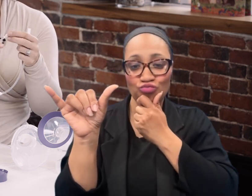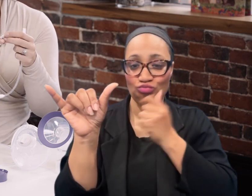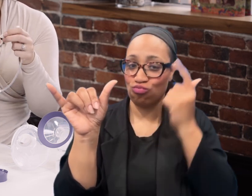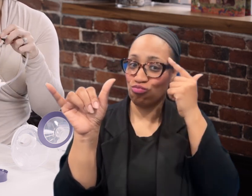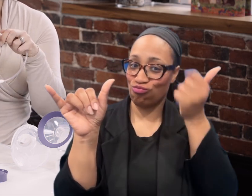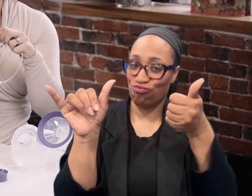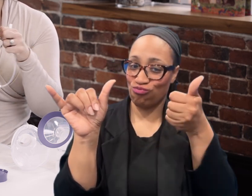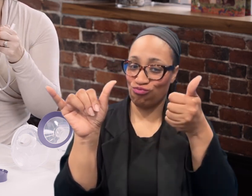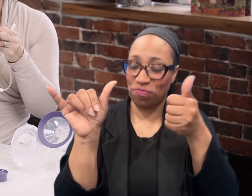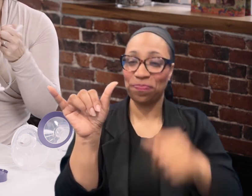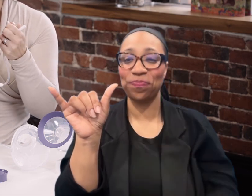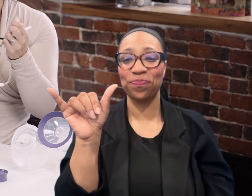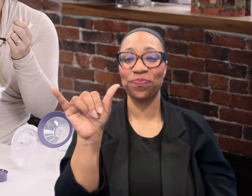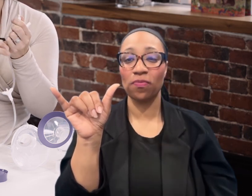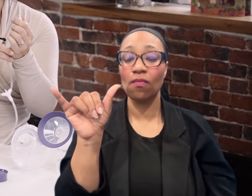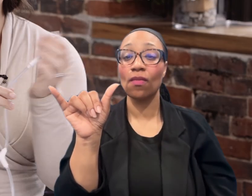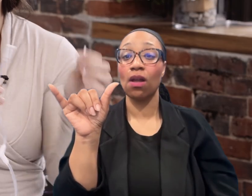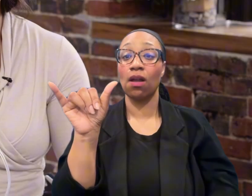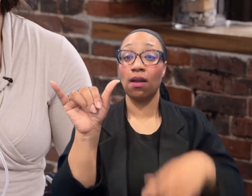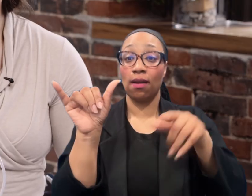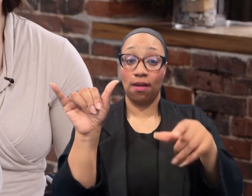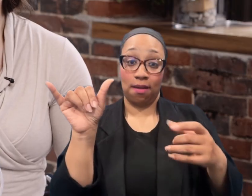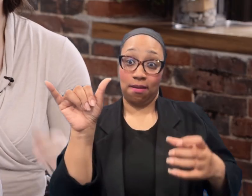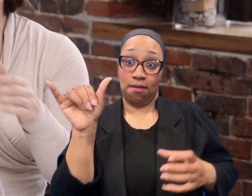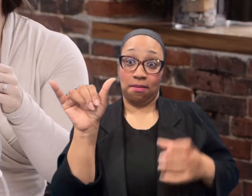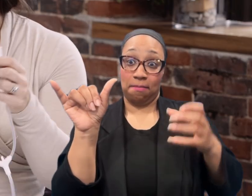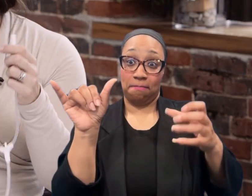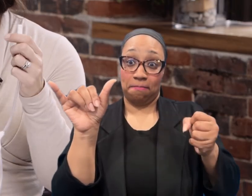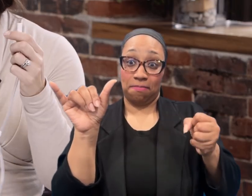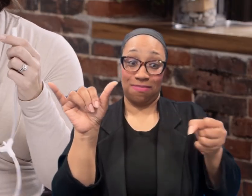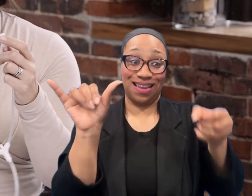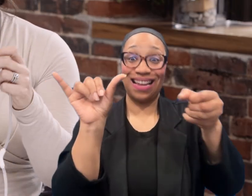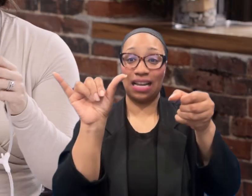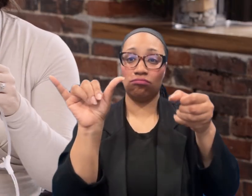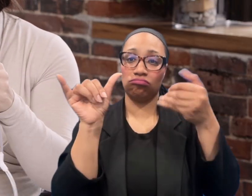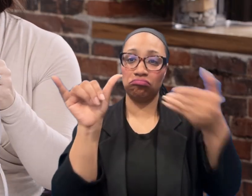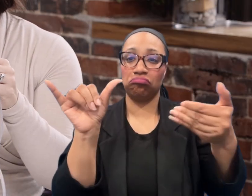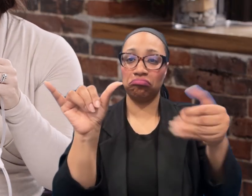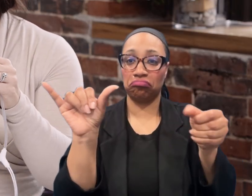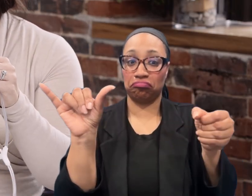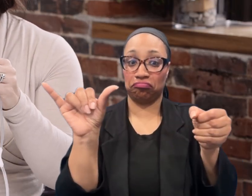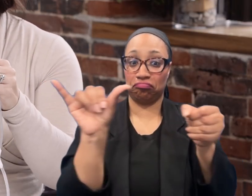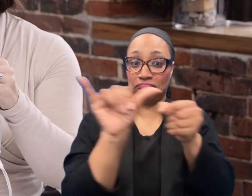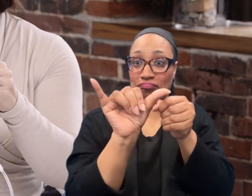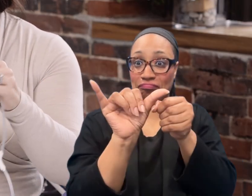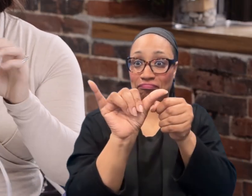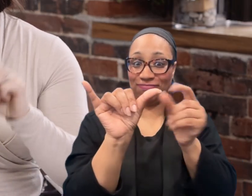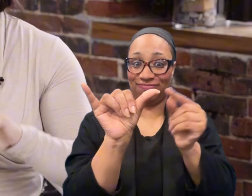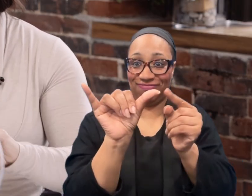you'll do is you'll take one adapter off, attach the other one to where you would like to pump.